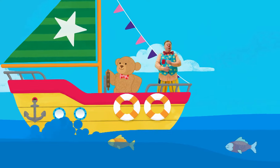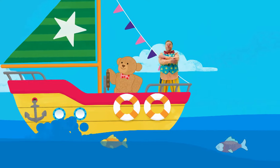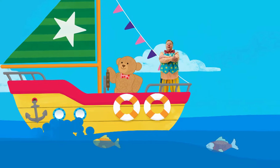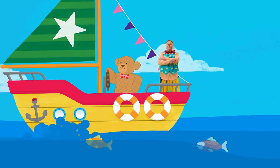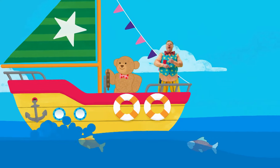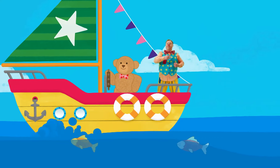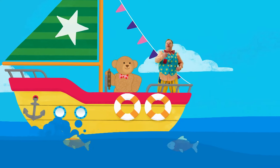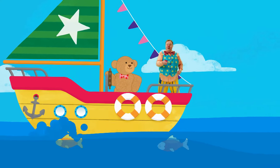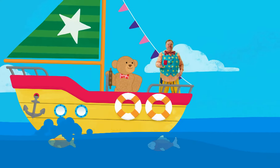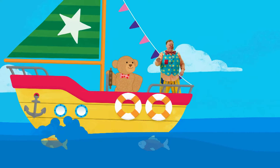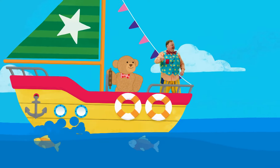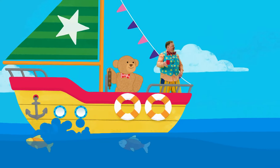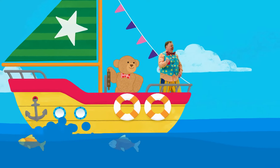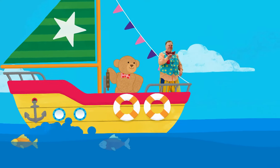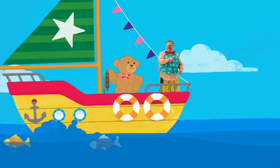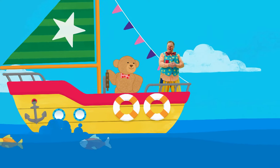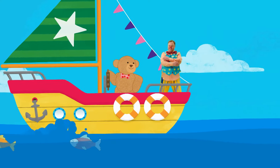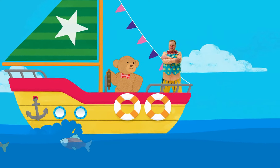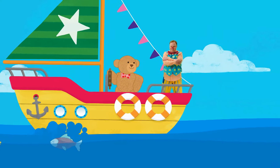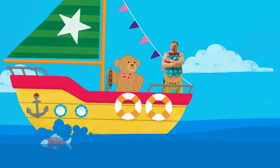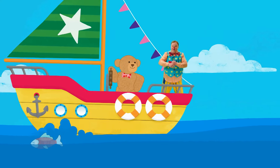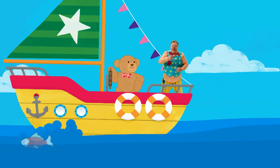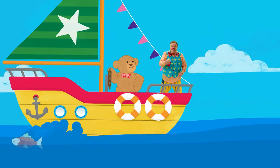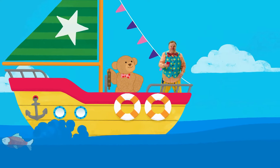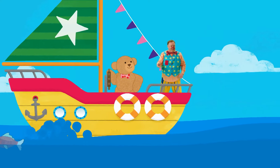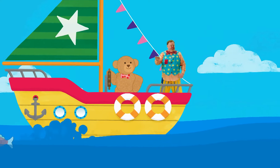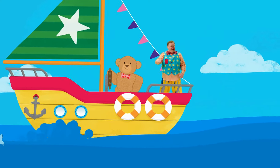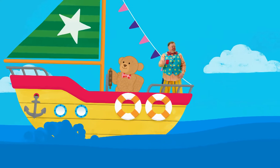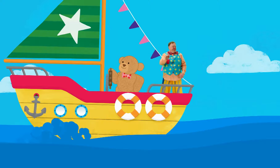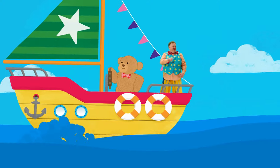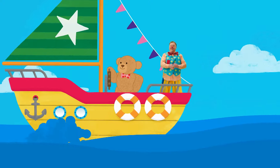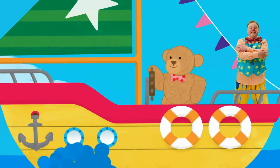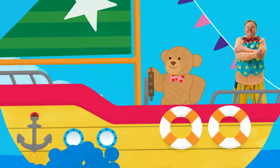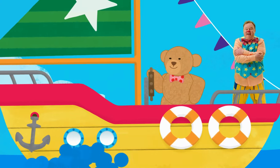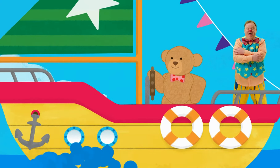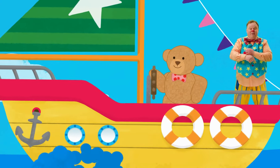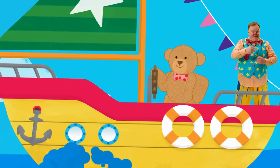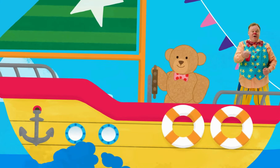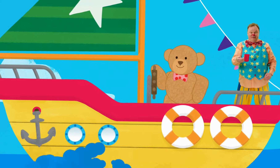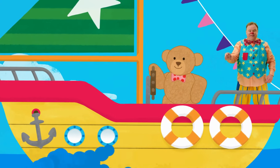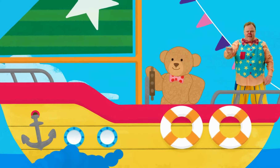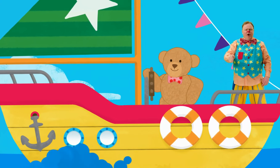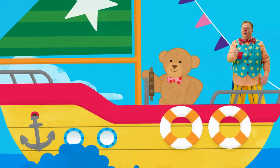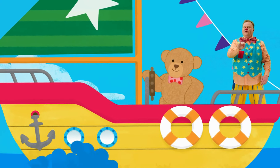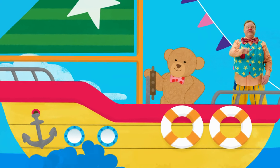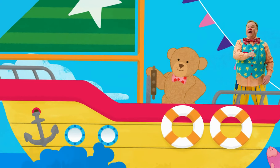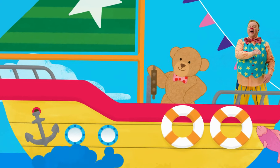oh the bear went over the ocean the bear went over the ocean the bear went over the ocean